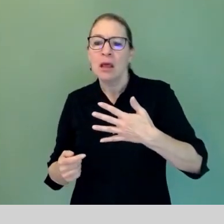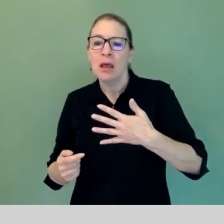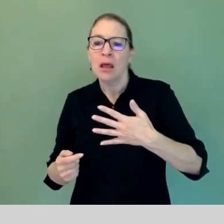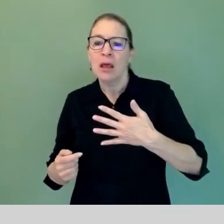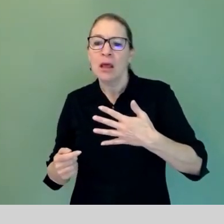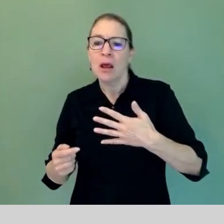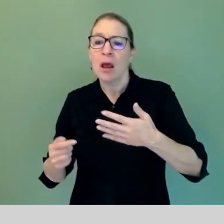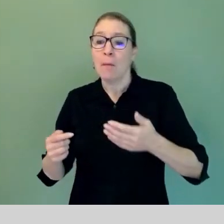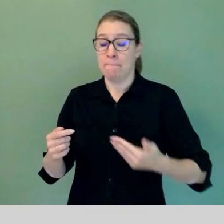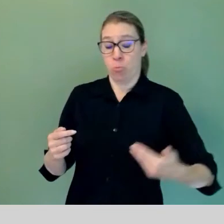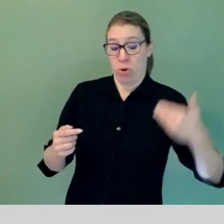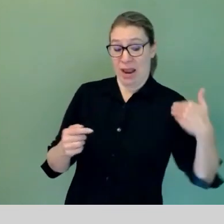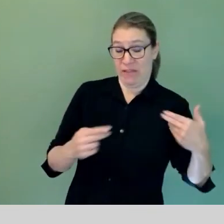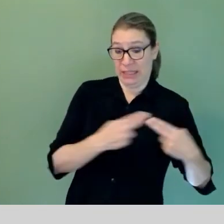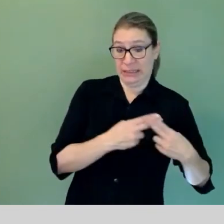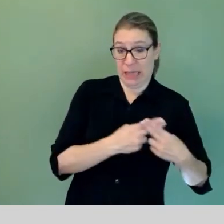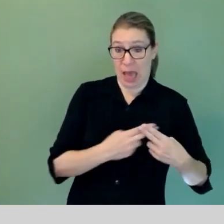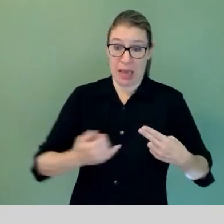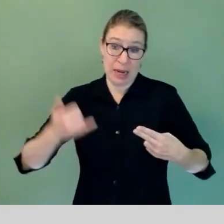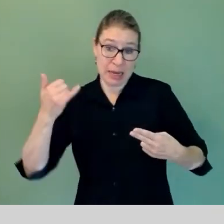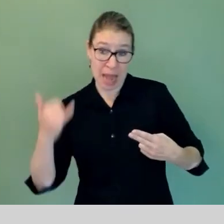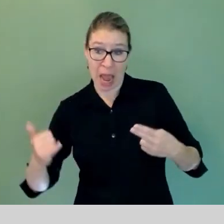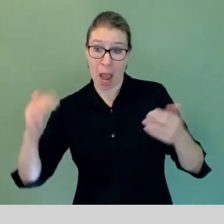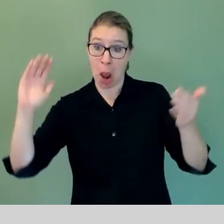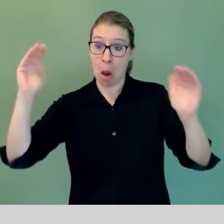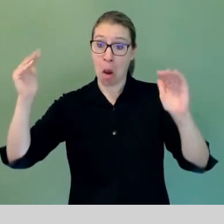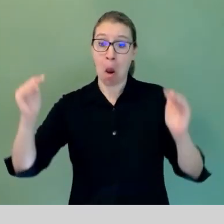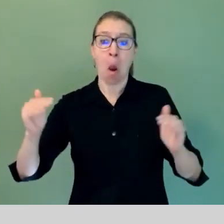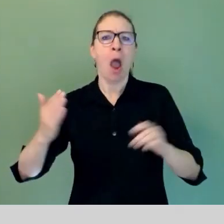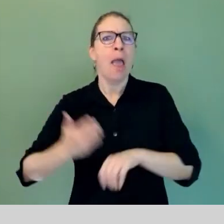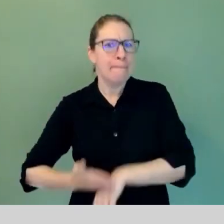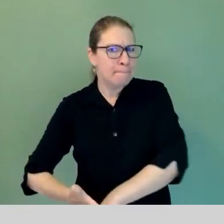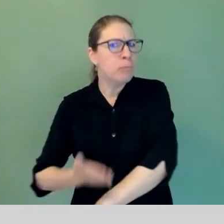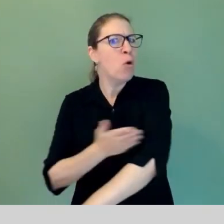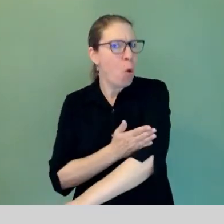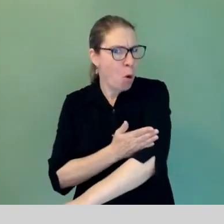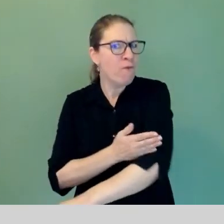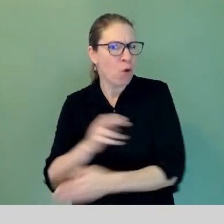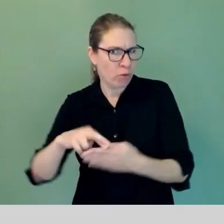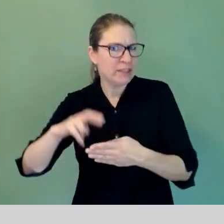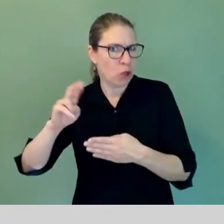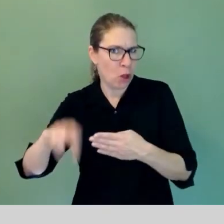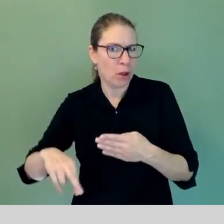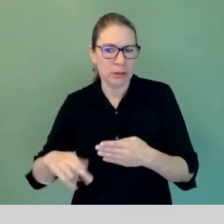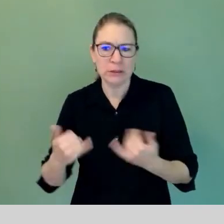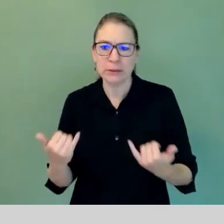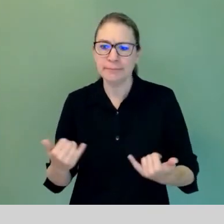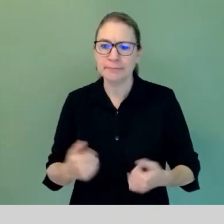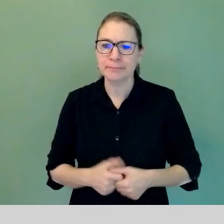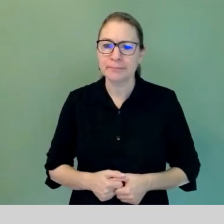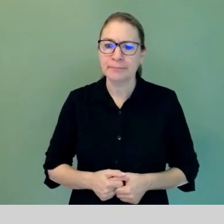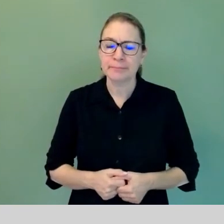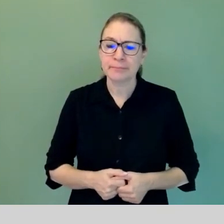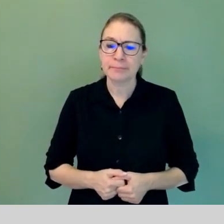the previous slide that we saw and how these features have improved the current results